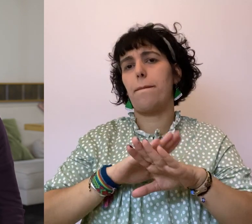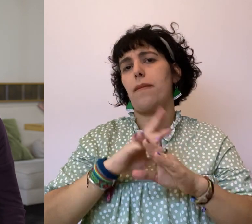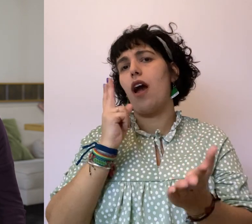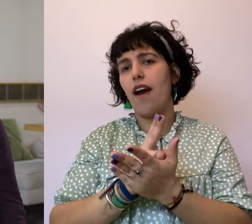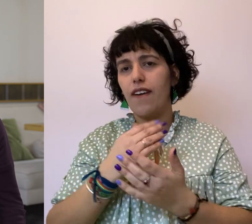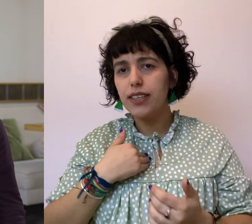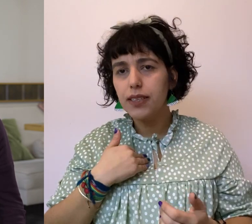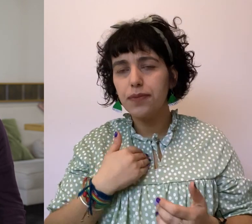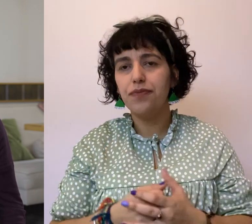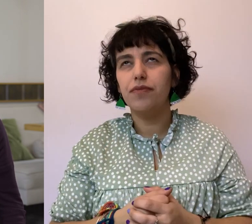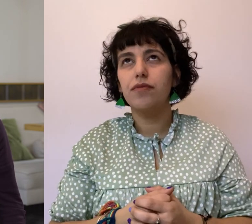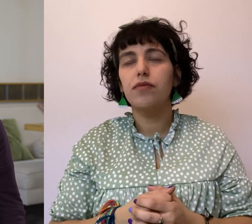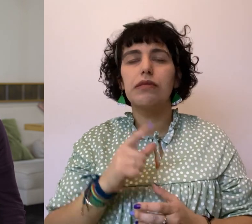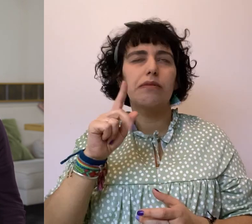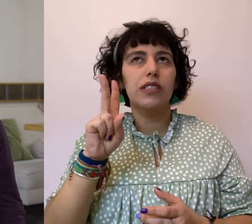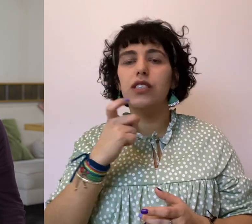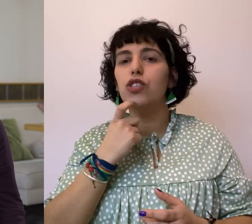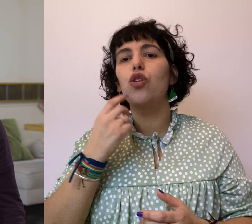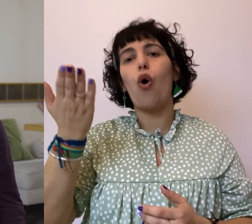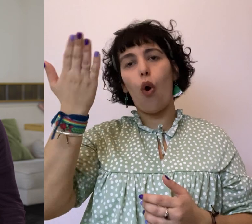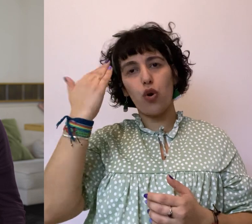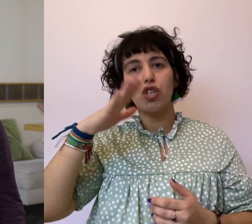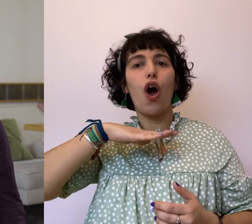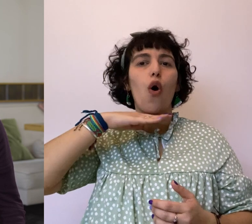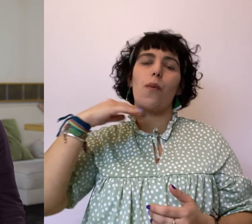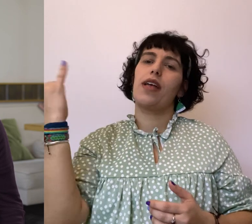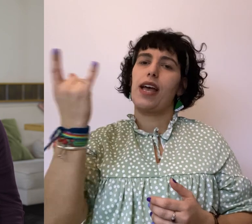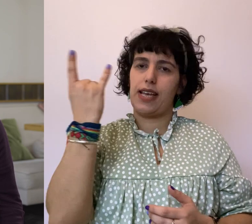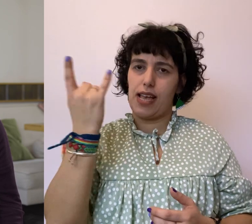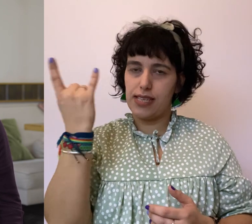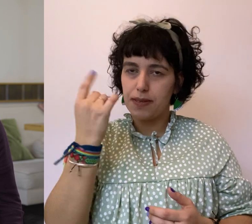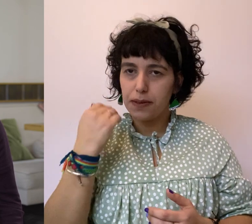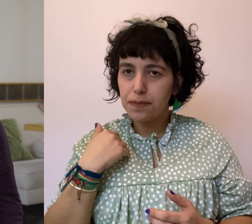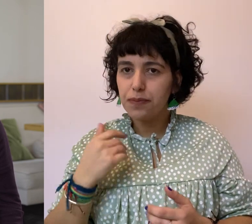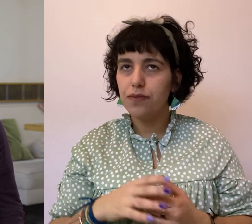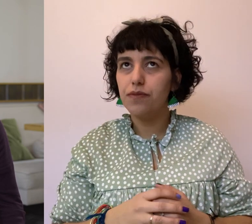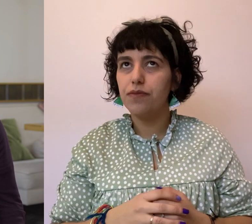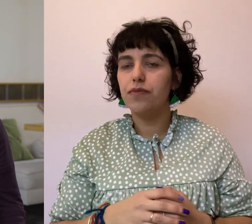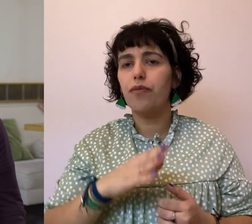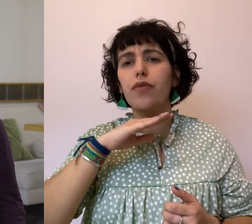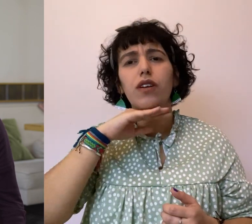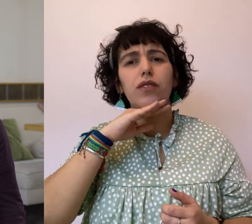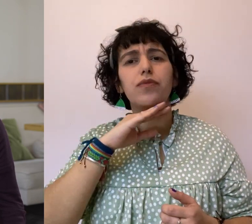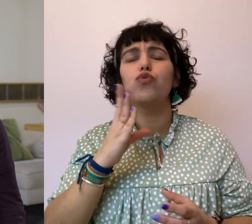A few years before that. I was traveling, out of Istanbul, to Europe.